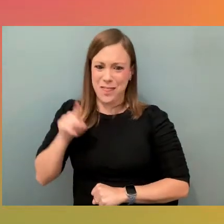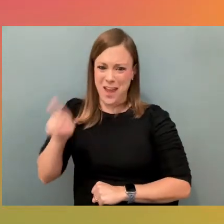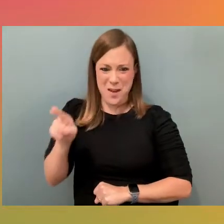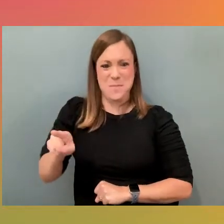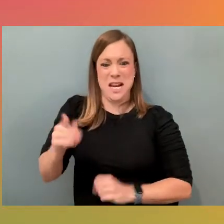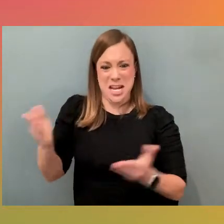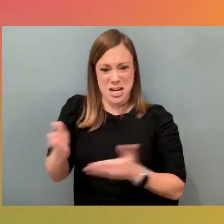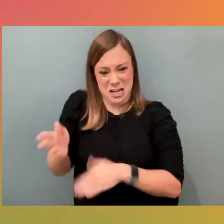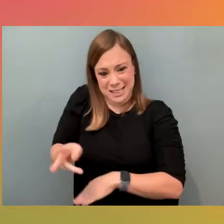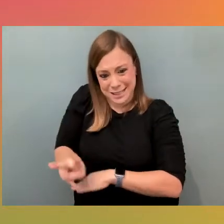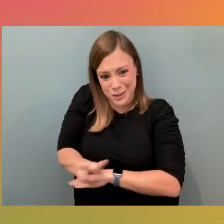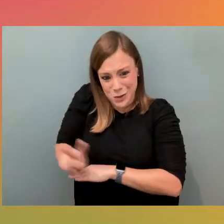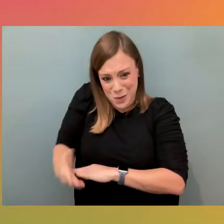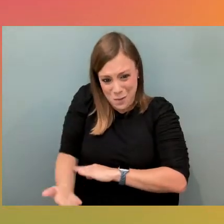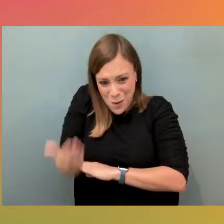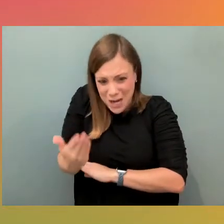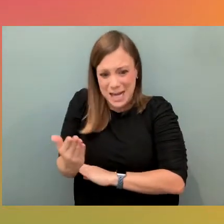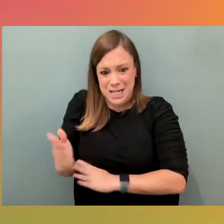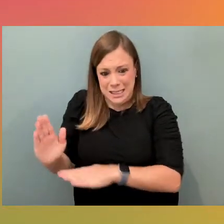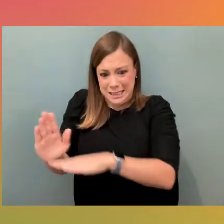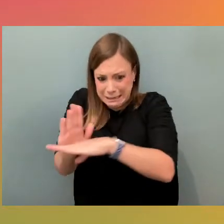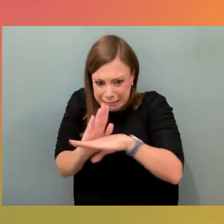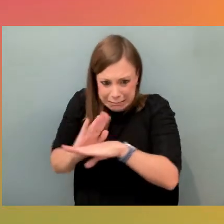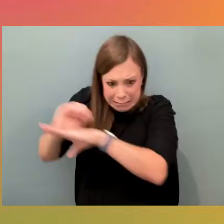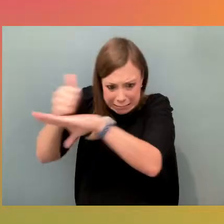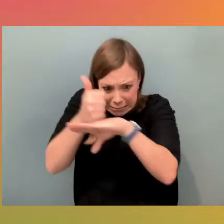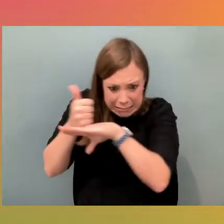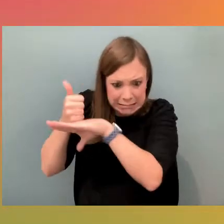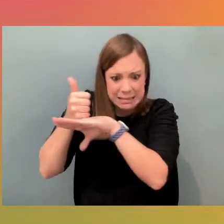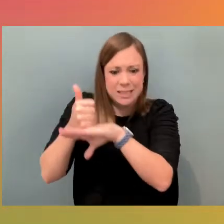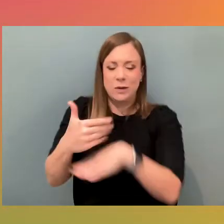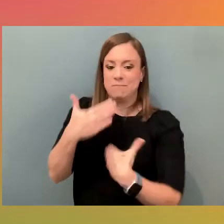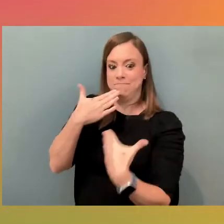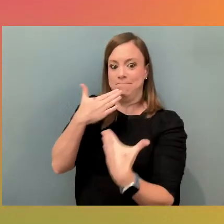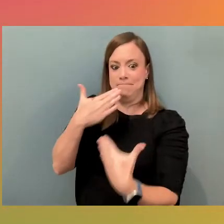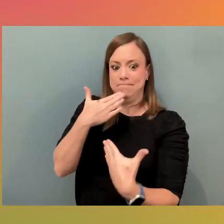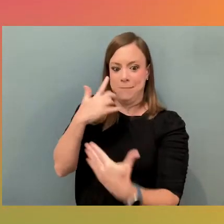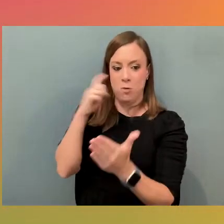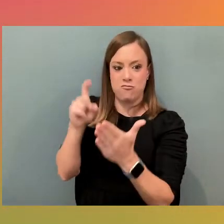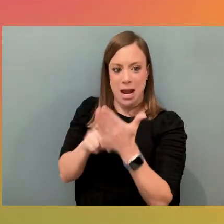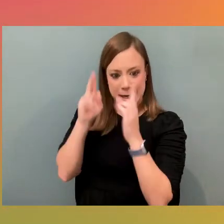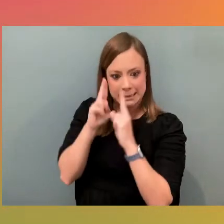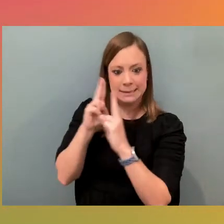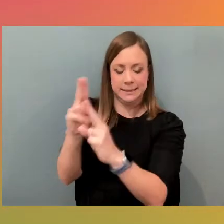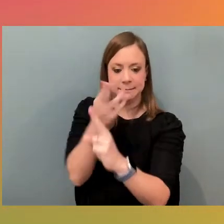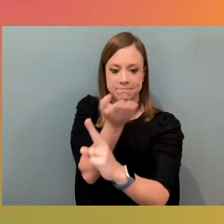SO LET'S GIVE A SHOUT OUT TO